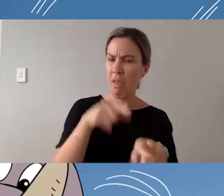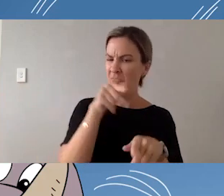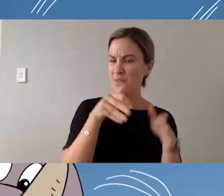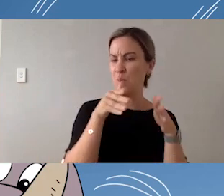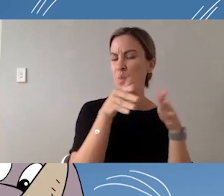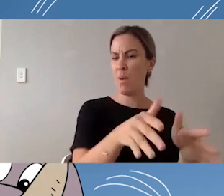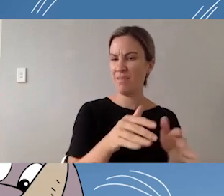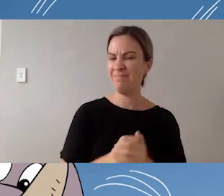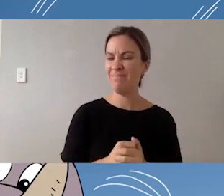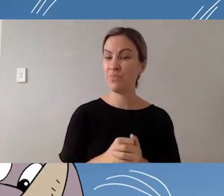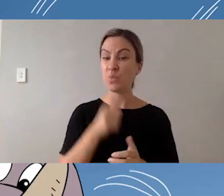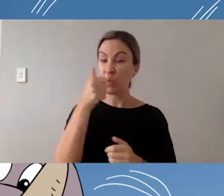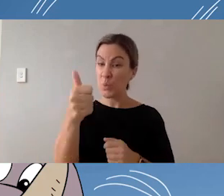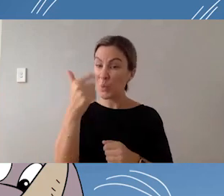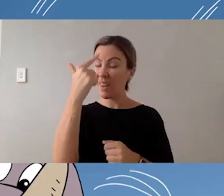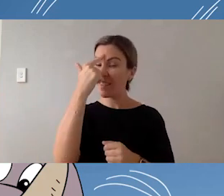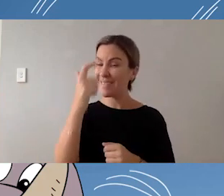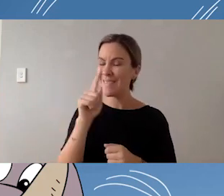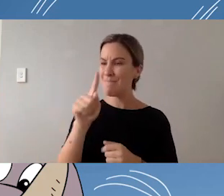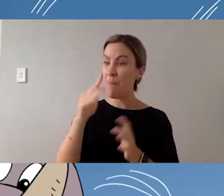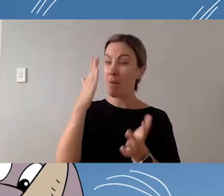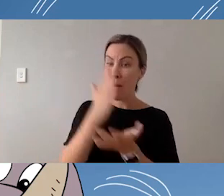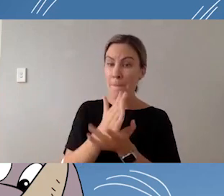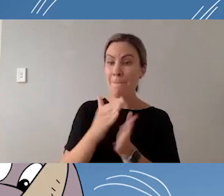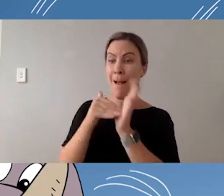sadly, not helping in the way that people really needed. And so what we